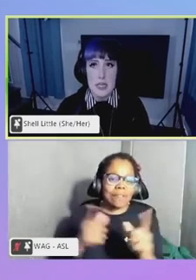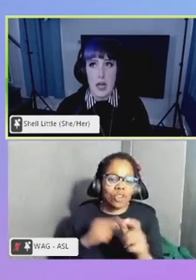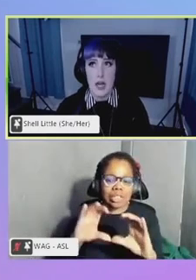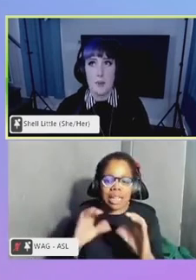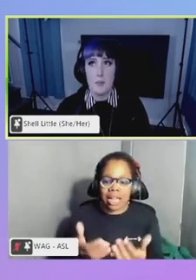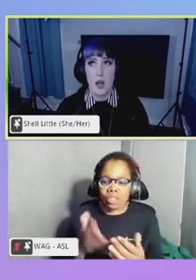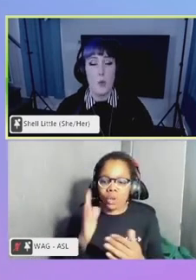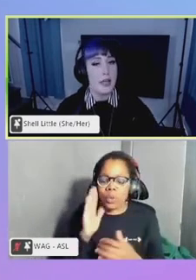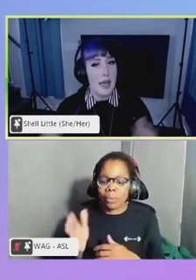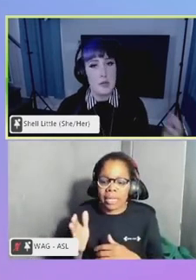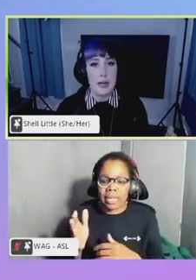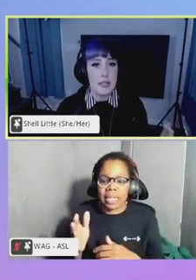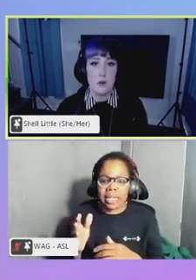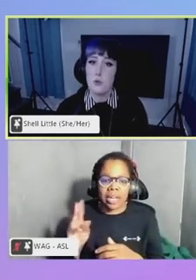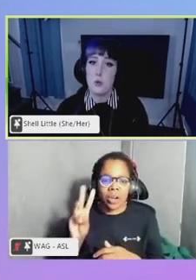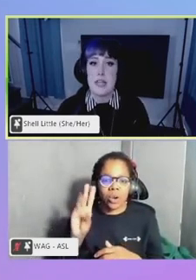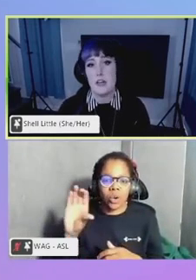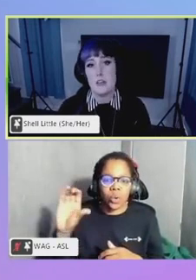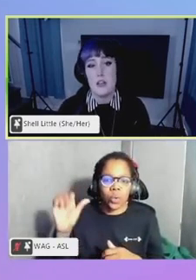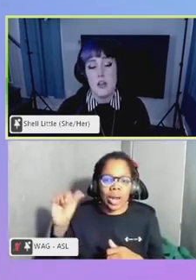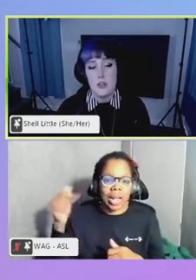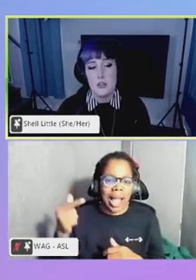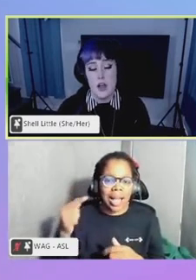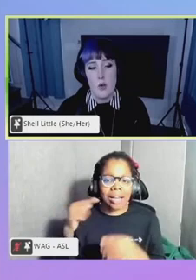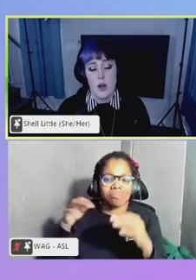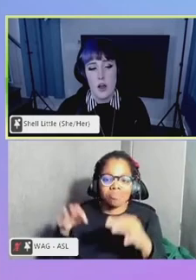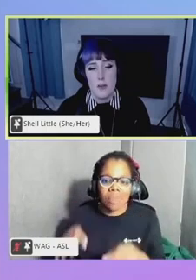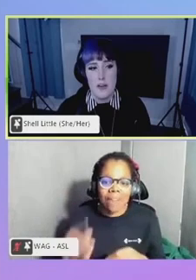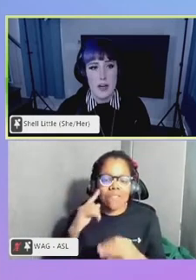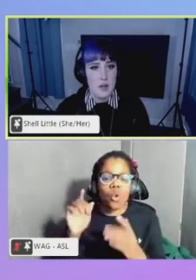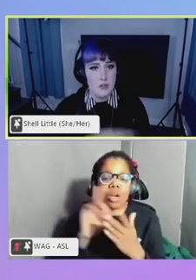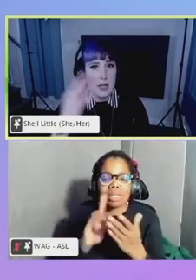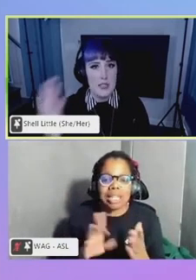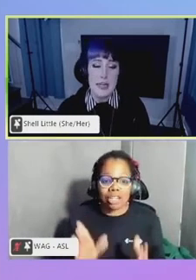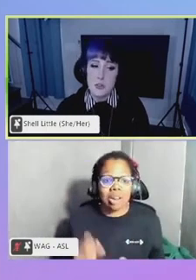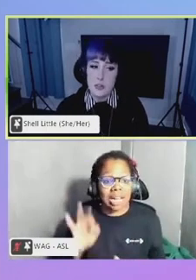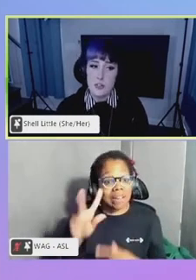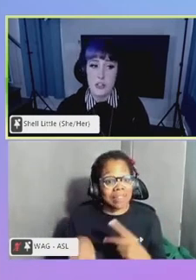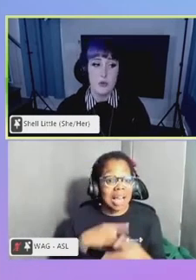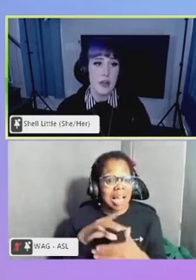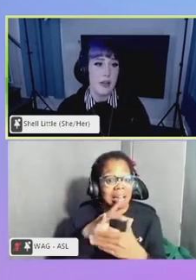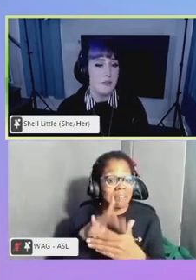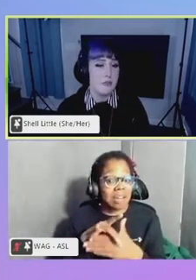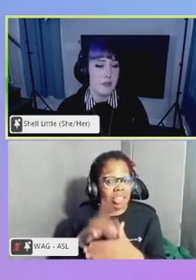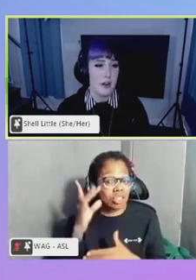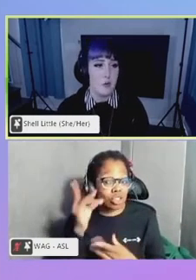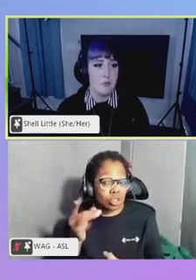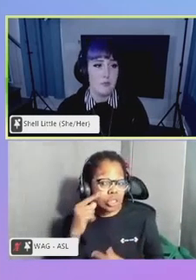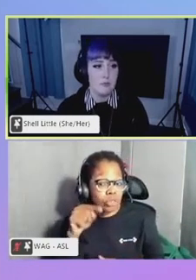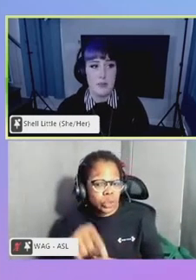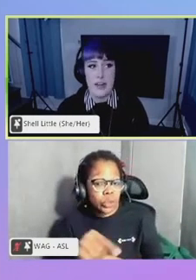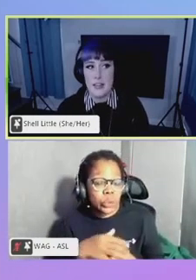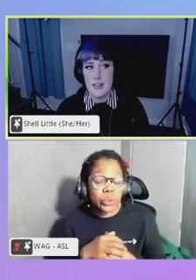interested in hearing more from me, or because I am currently too Phil to return, I have